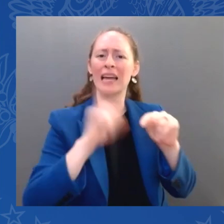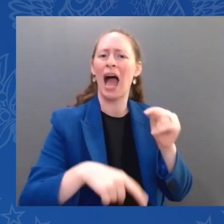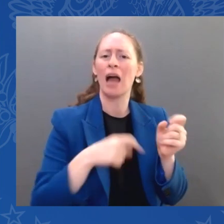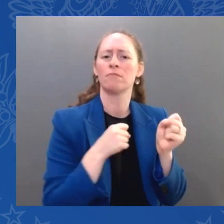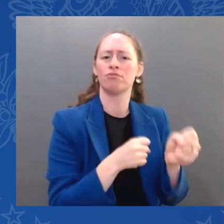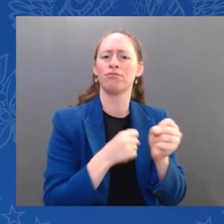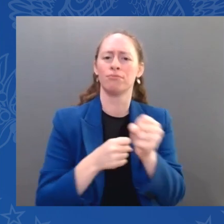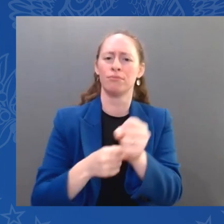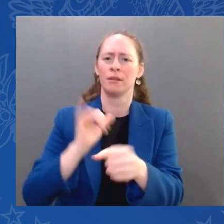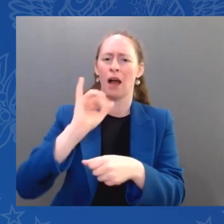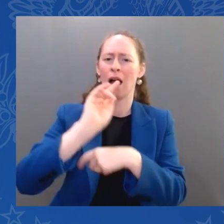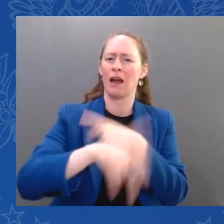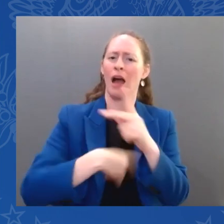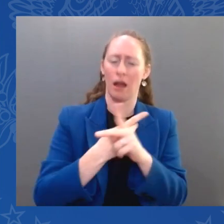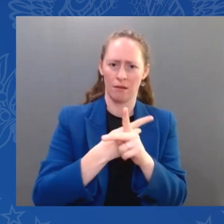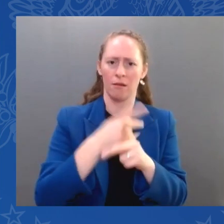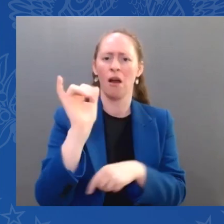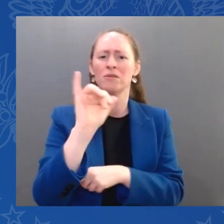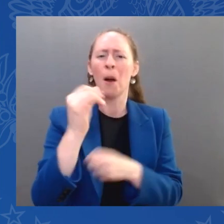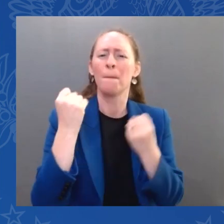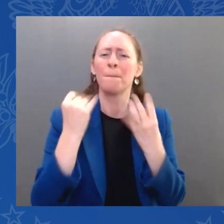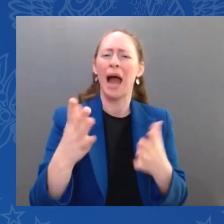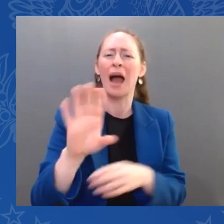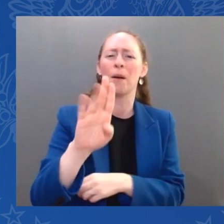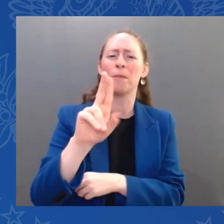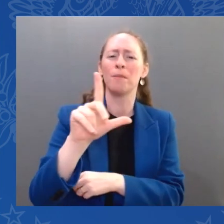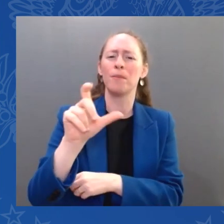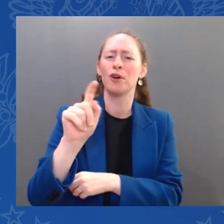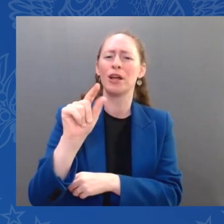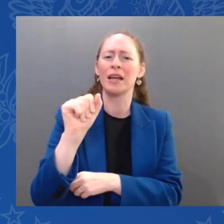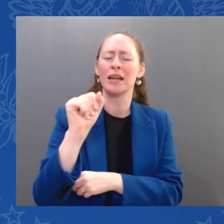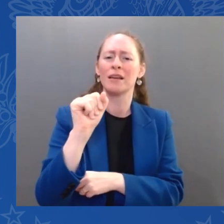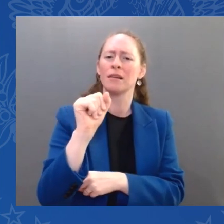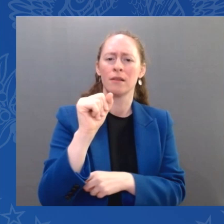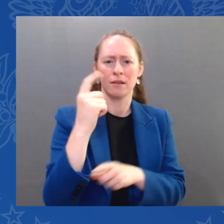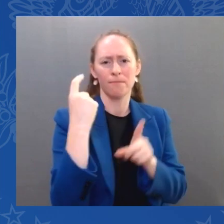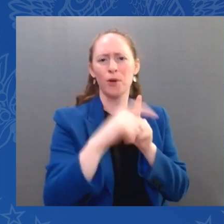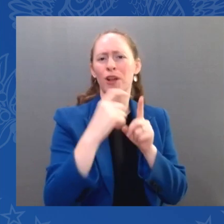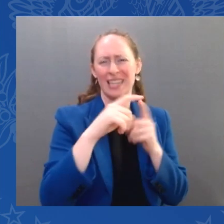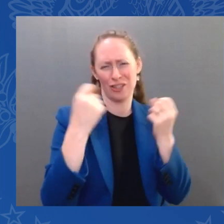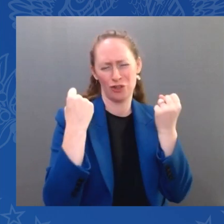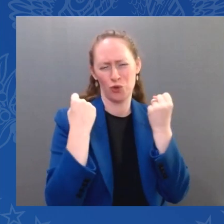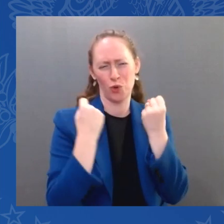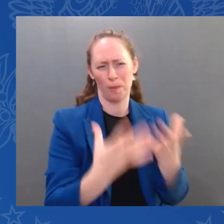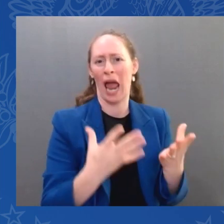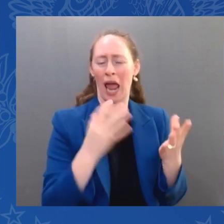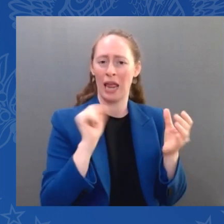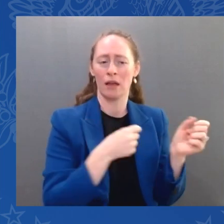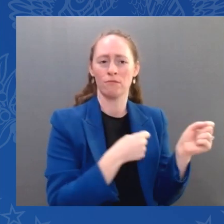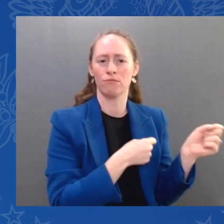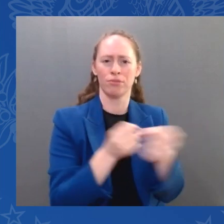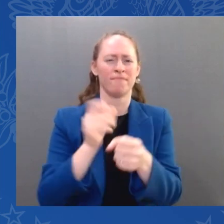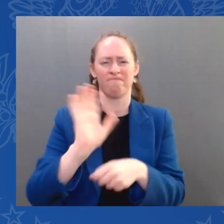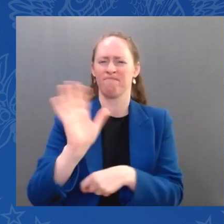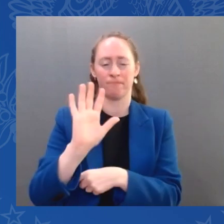As Vice President, Joe Biden led the Obama-Biden administration's efforts to reduce gun violence.